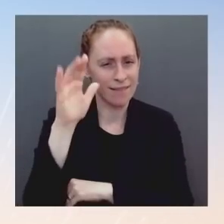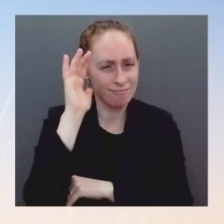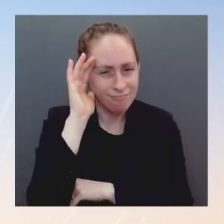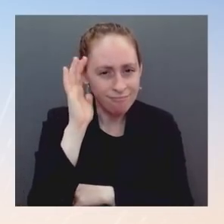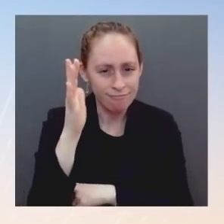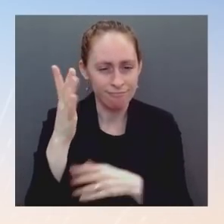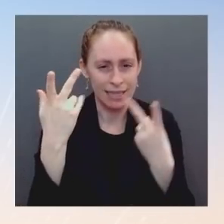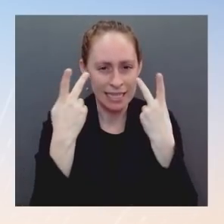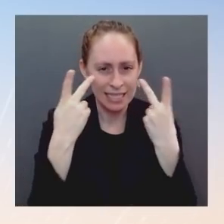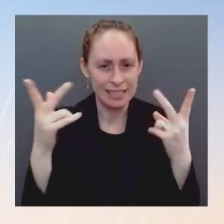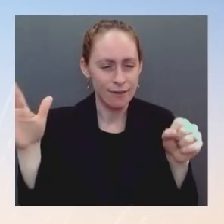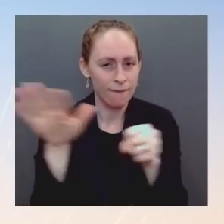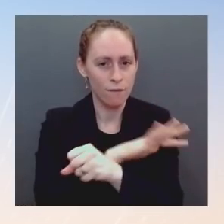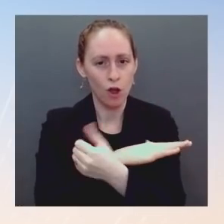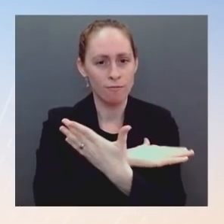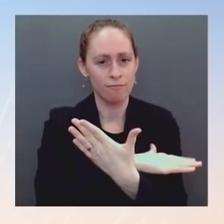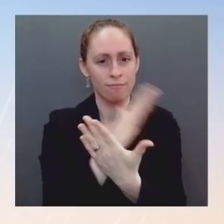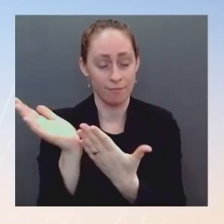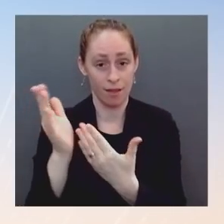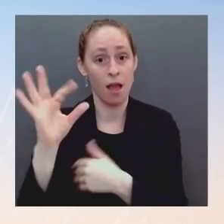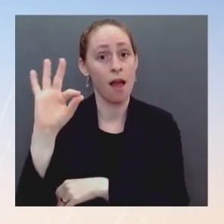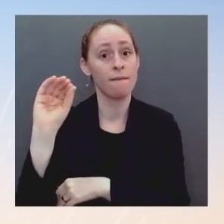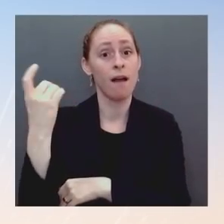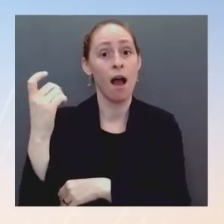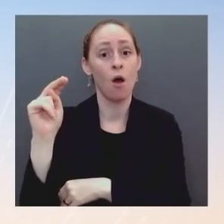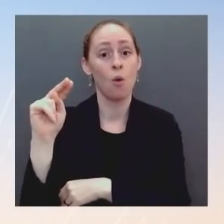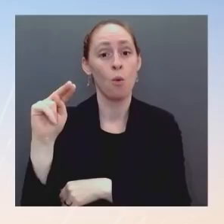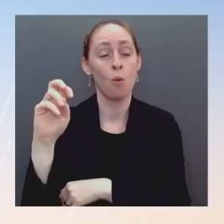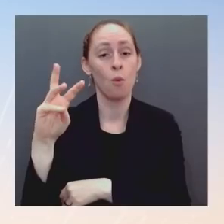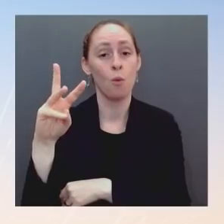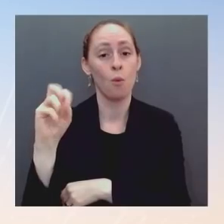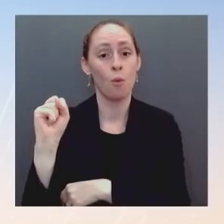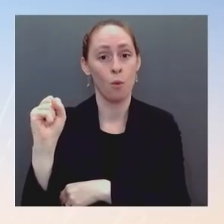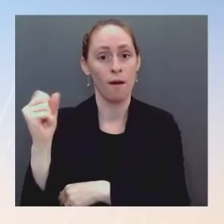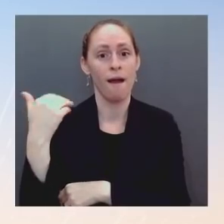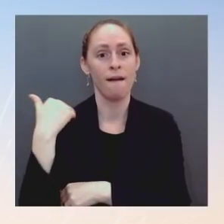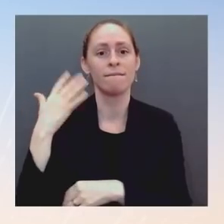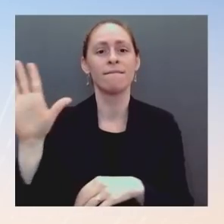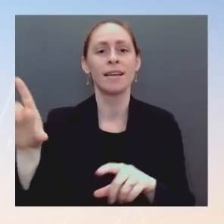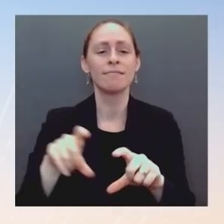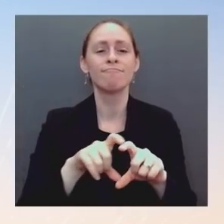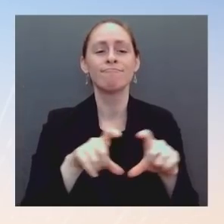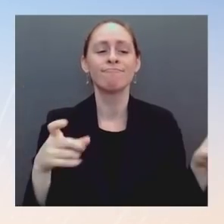with no basis, given we have had many conversations and back-and-forths with you and your colleagues